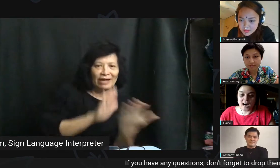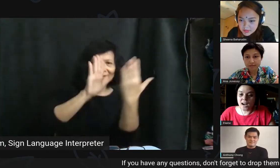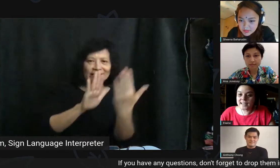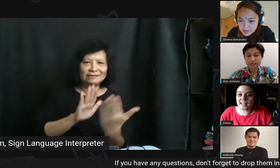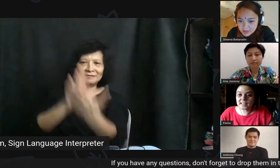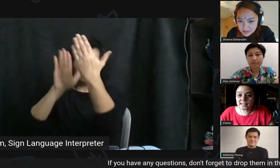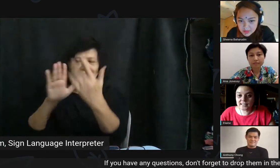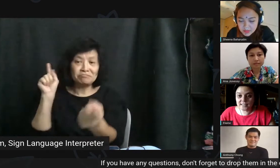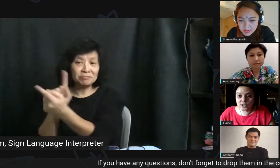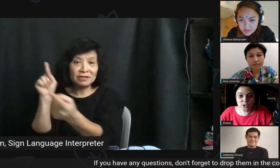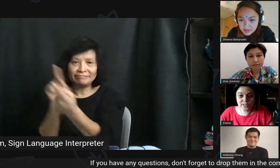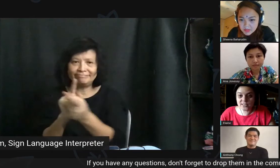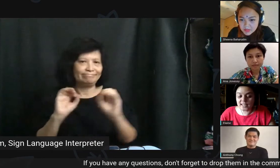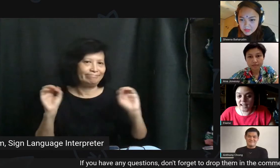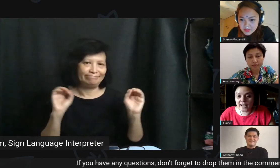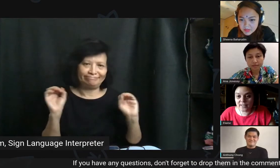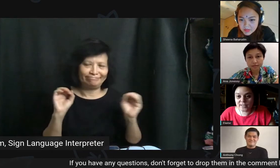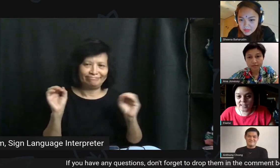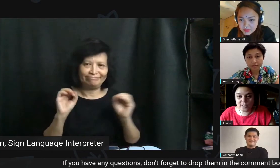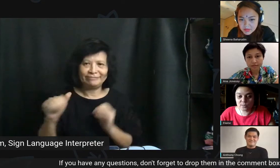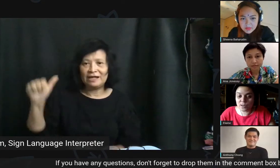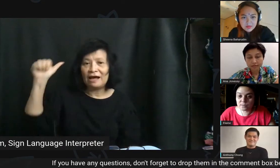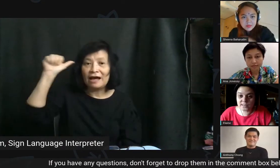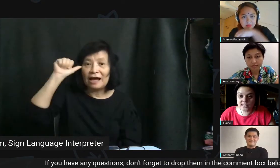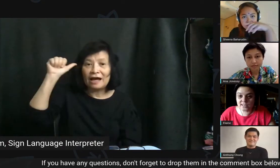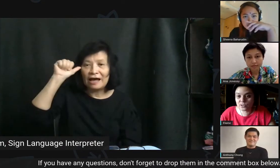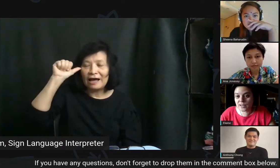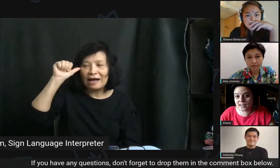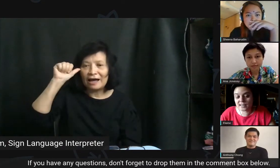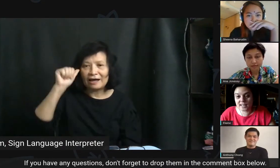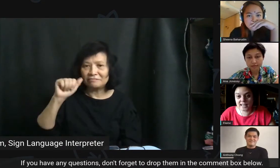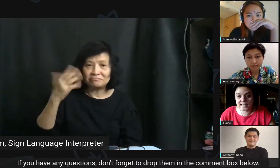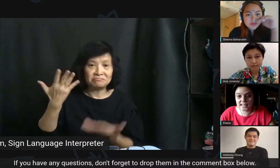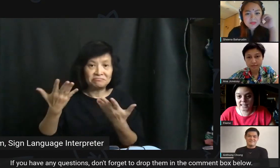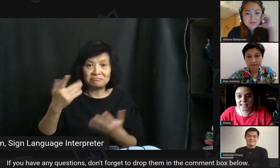Ana Jonessy, I haven’t seen you probably since 2019